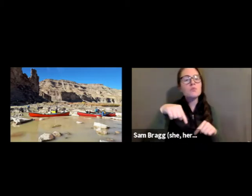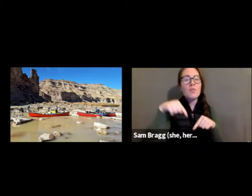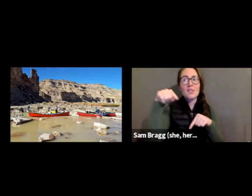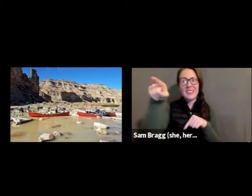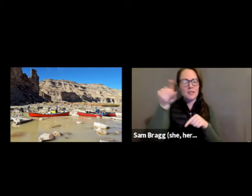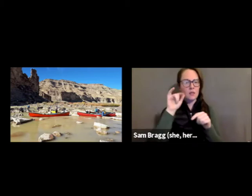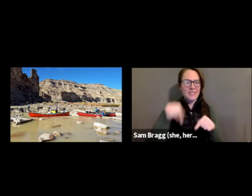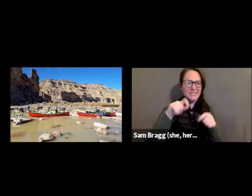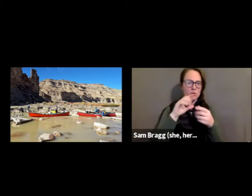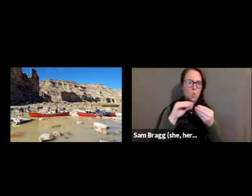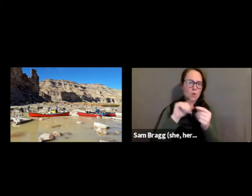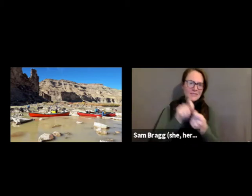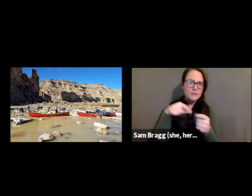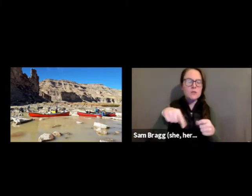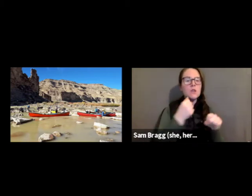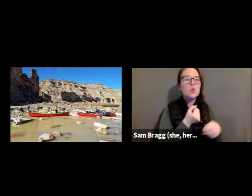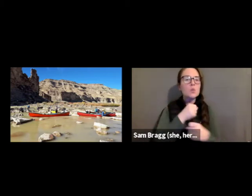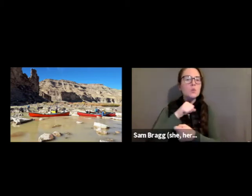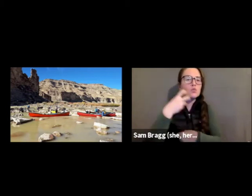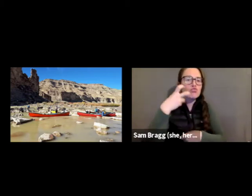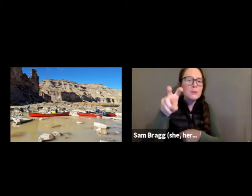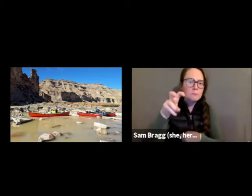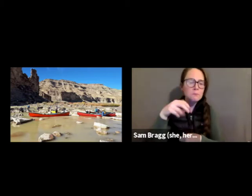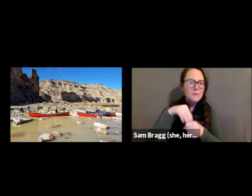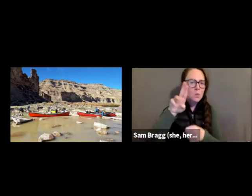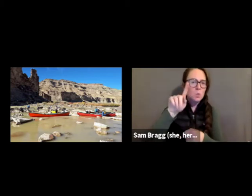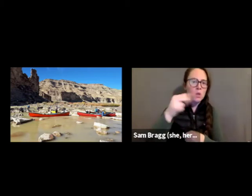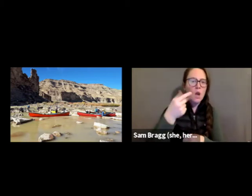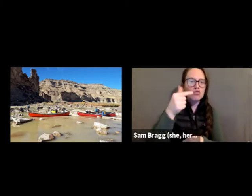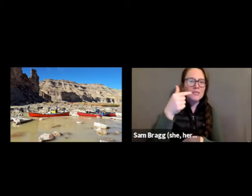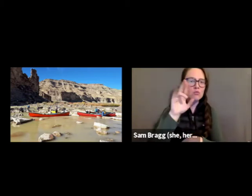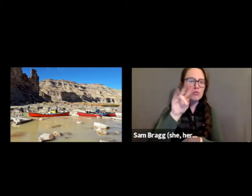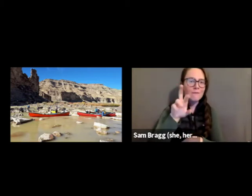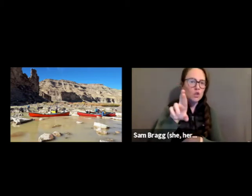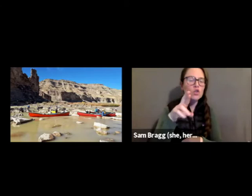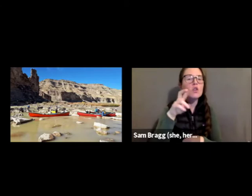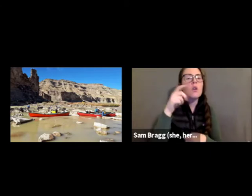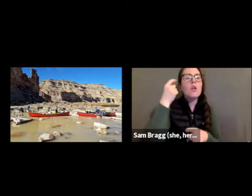I experienced during these three trekking trips. So specifically this was my canoeing trip in Utah